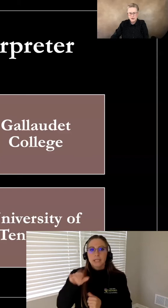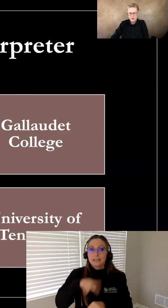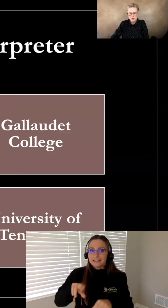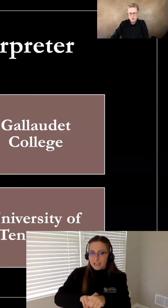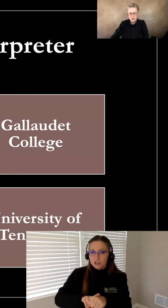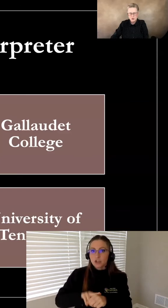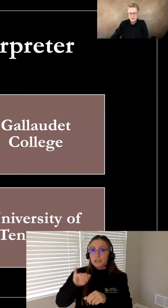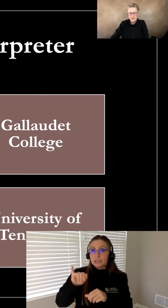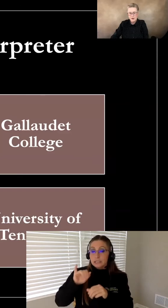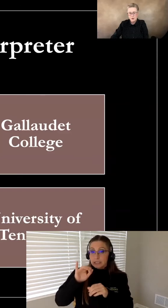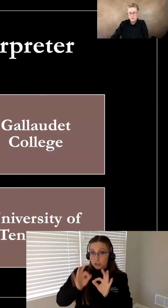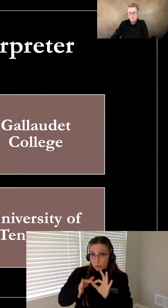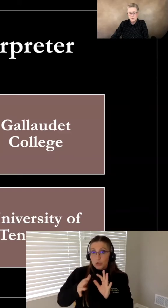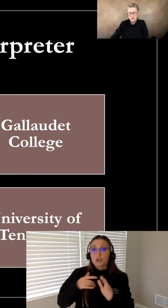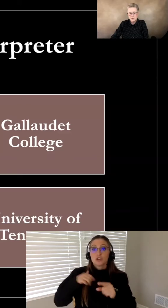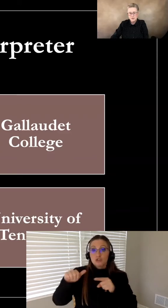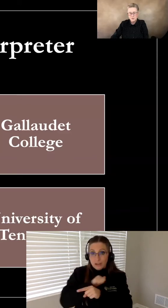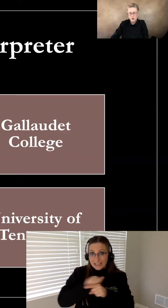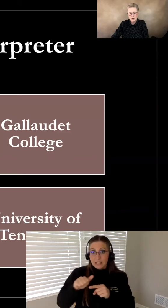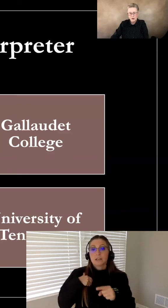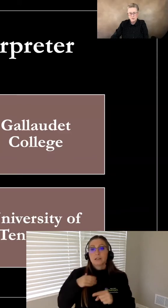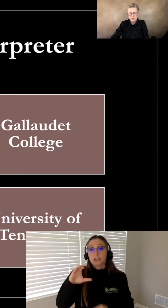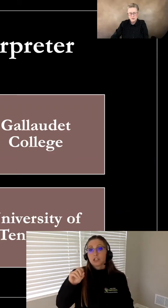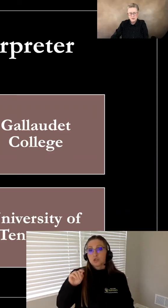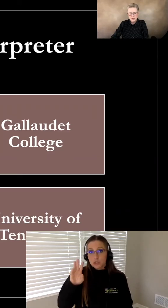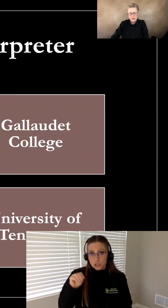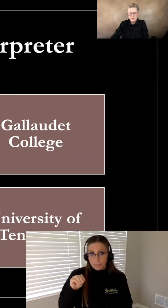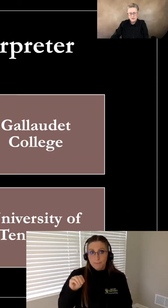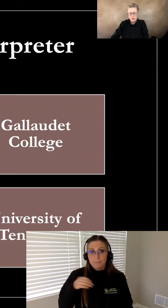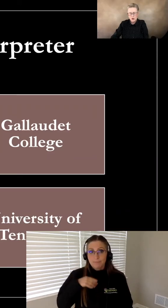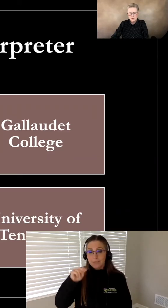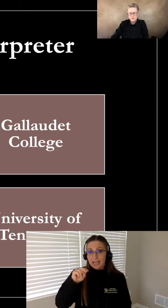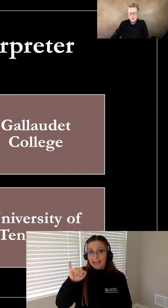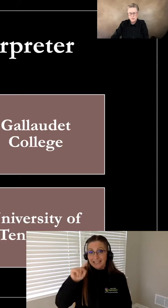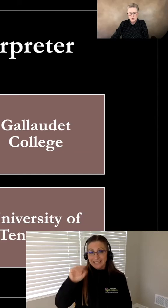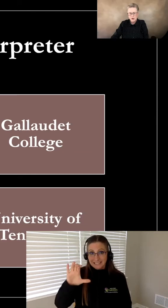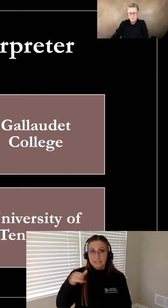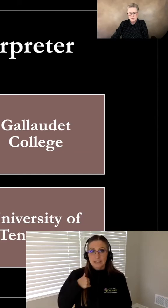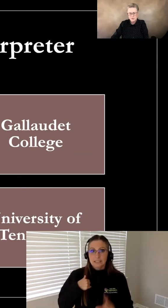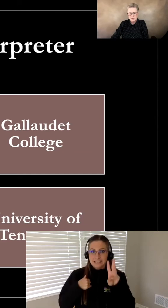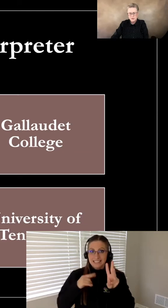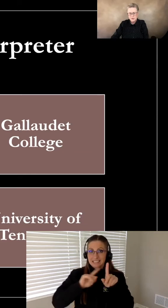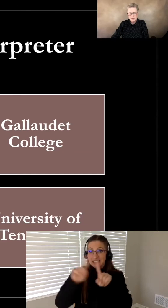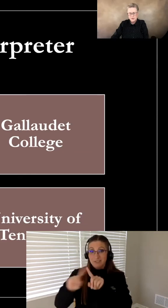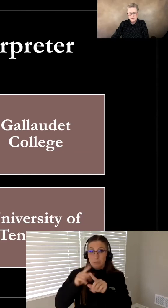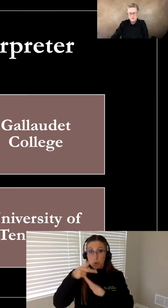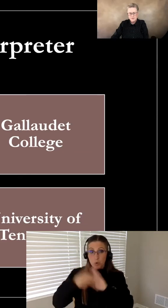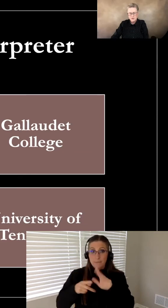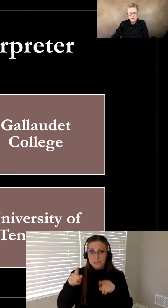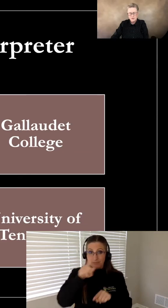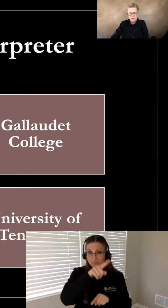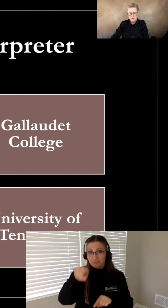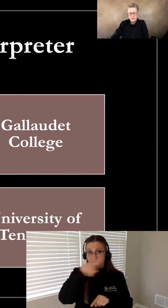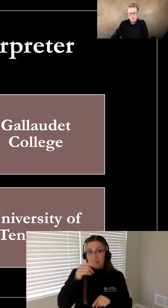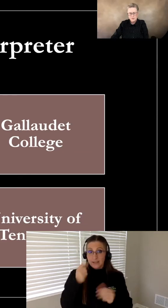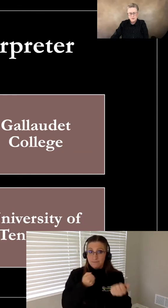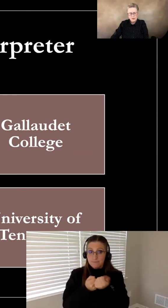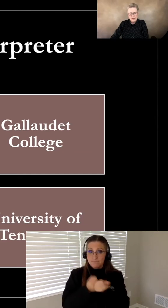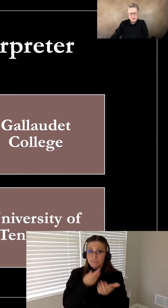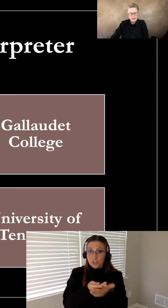Consortium and that helped to fund six programs and these were all the programs that they funded